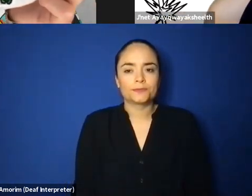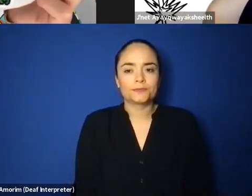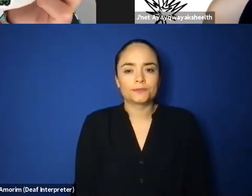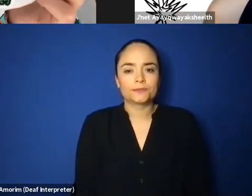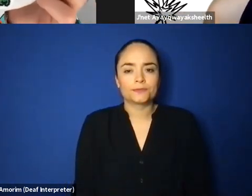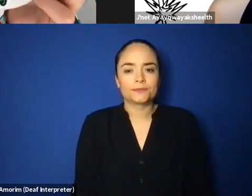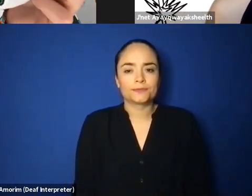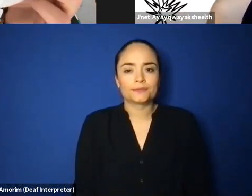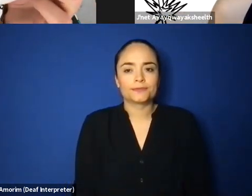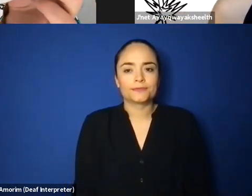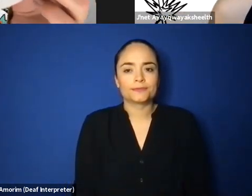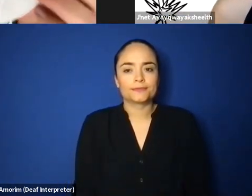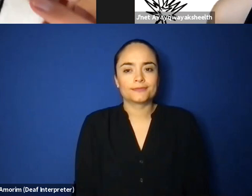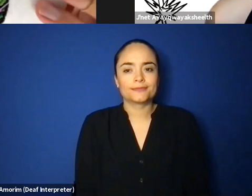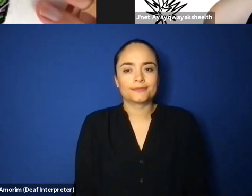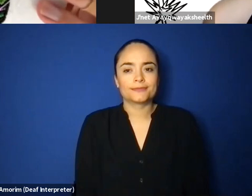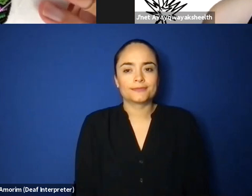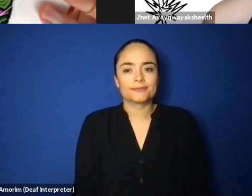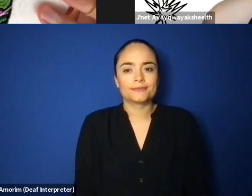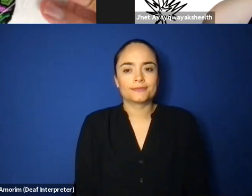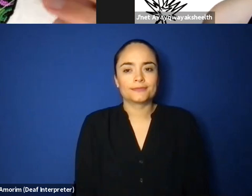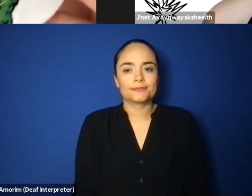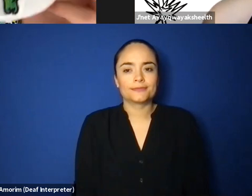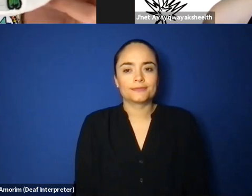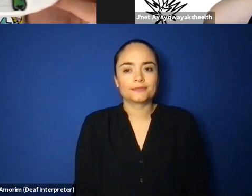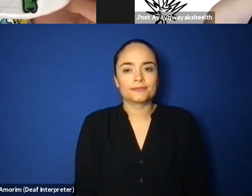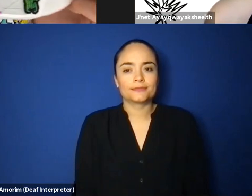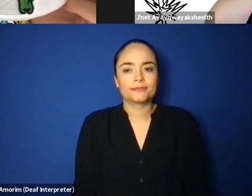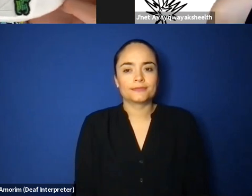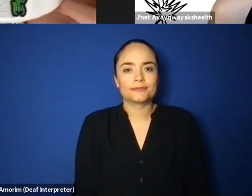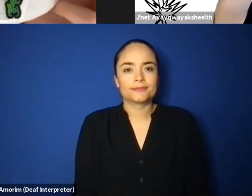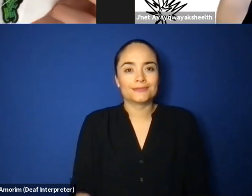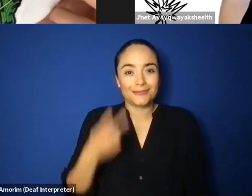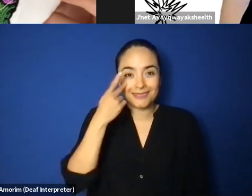There we go. I don't know if anyone recognizes our friend here, so I'm kind of showing my age.